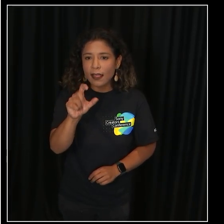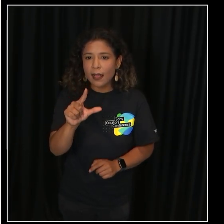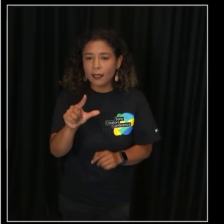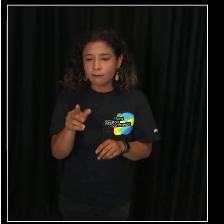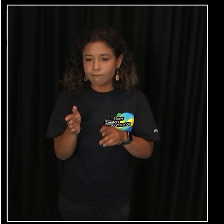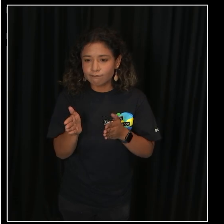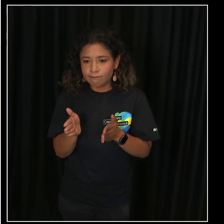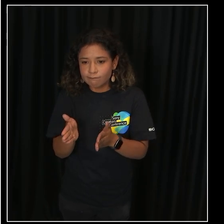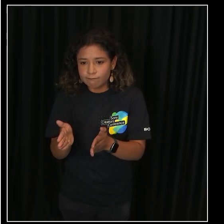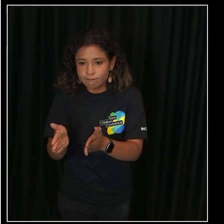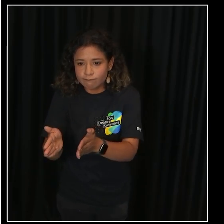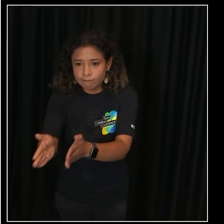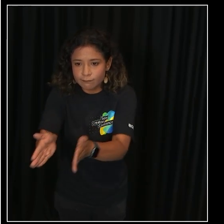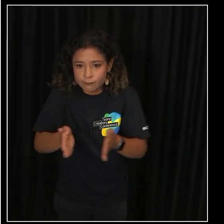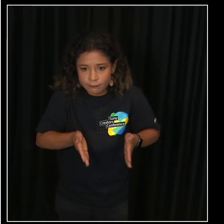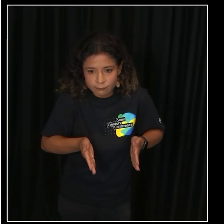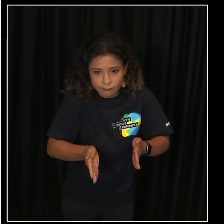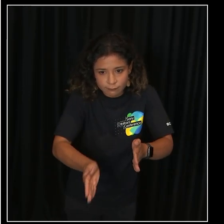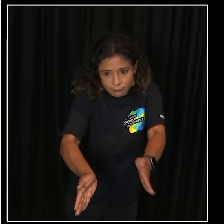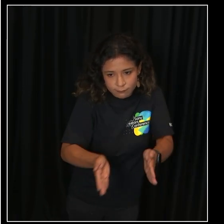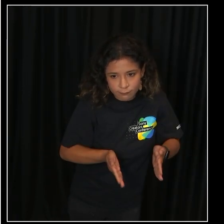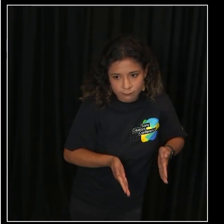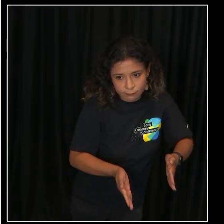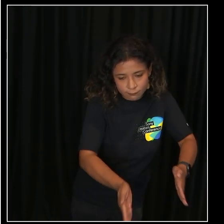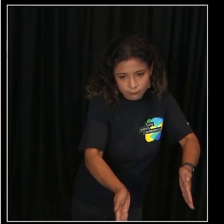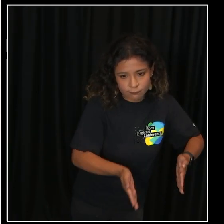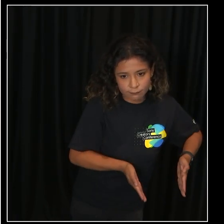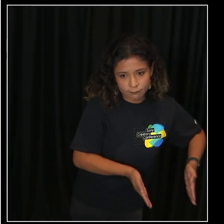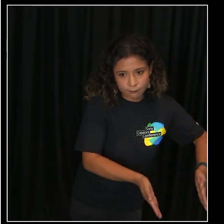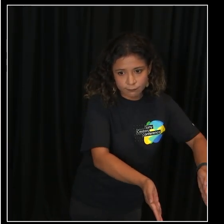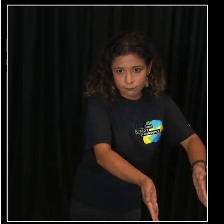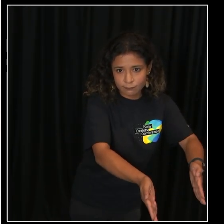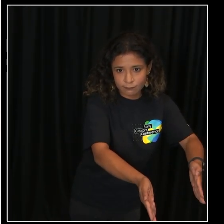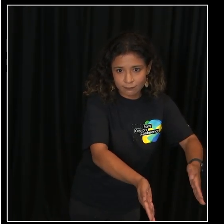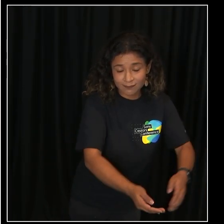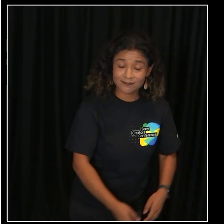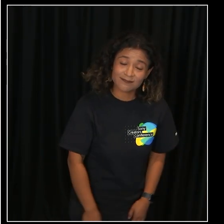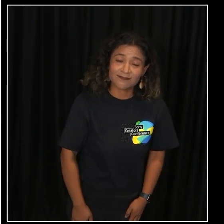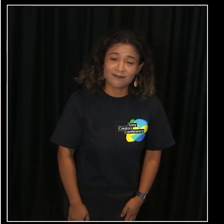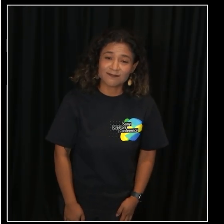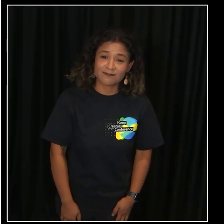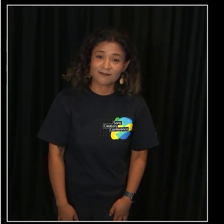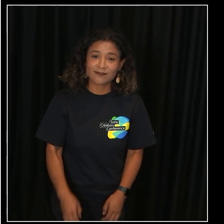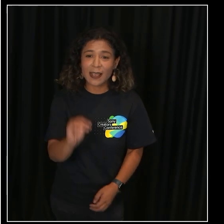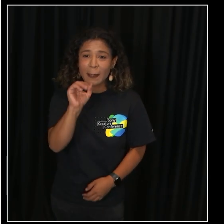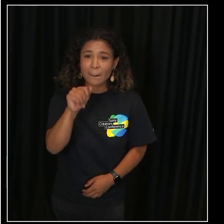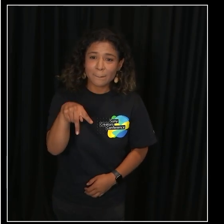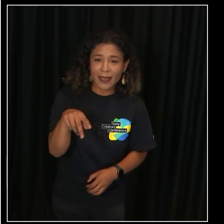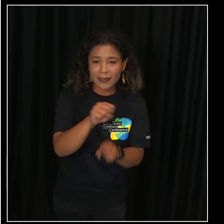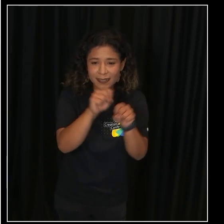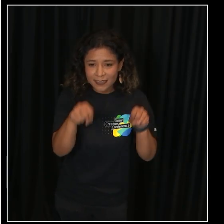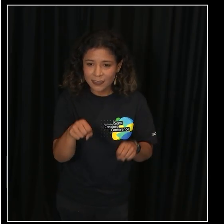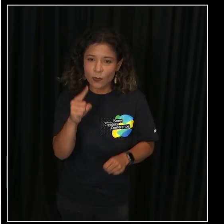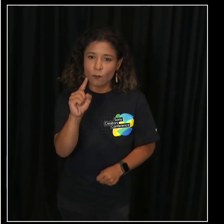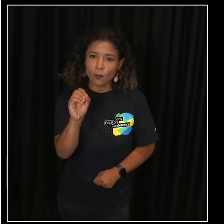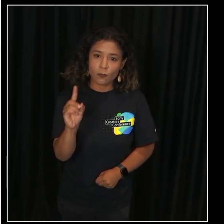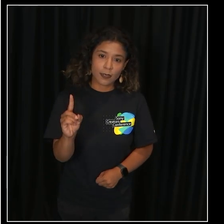Again. Coordinate Systems 101. So what happens when things go beyond the camera plane?